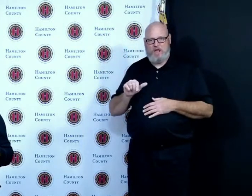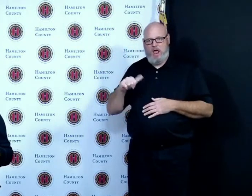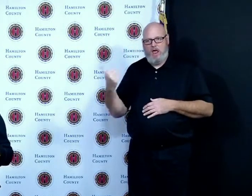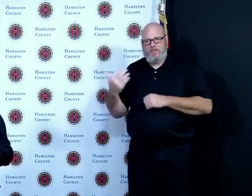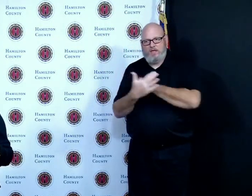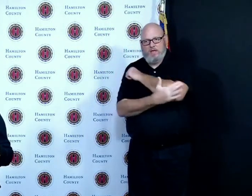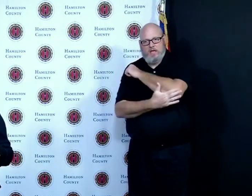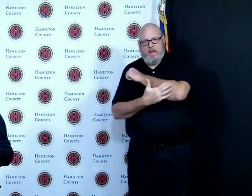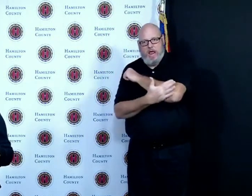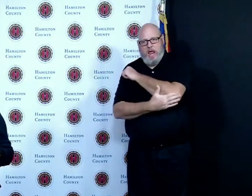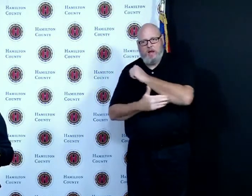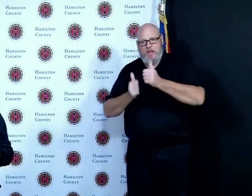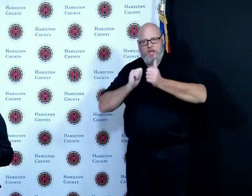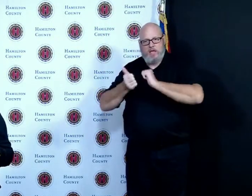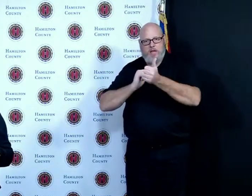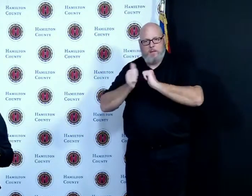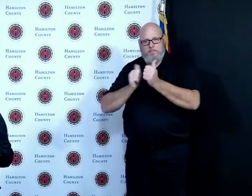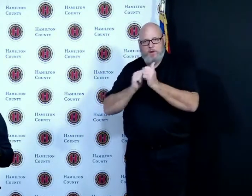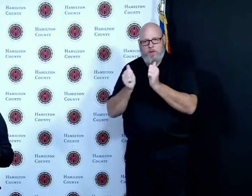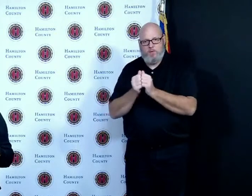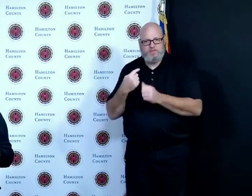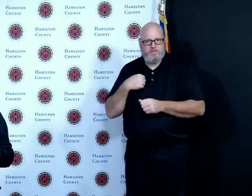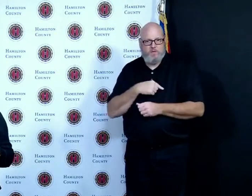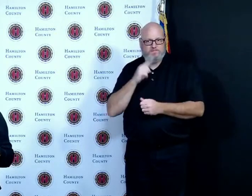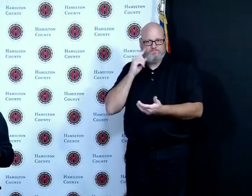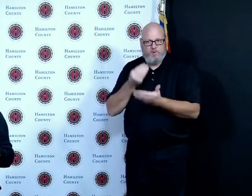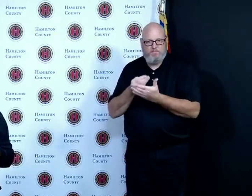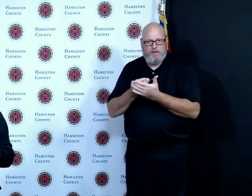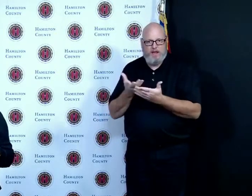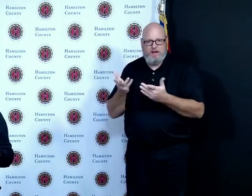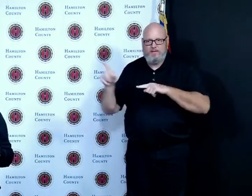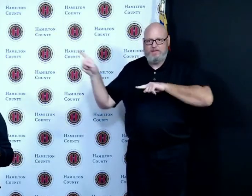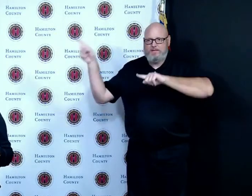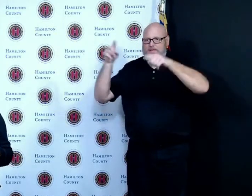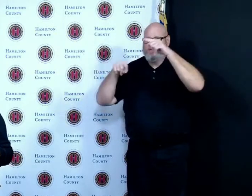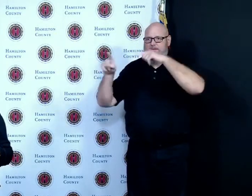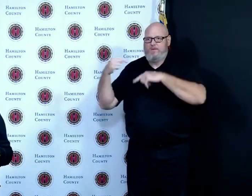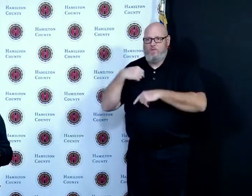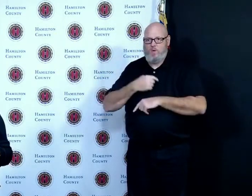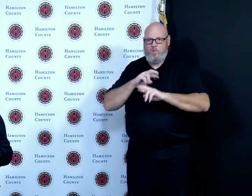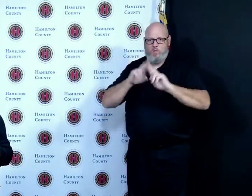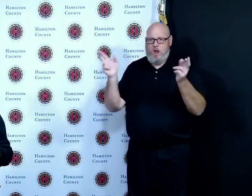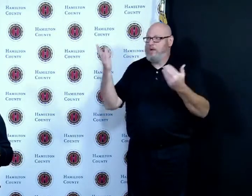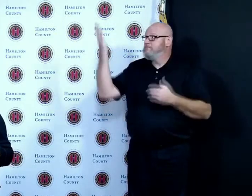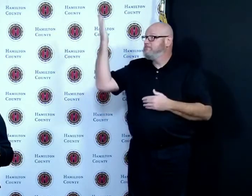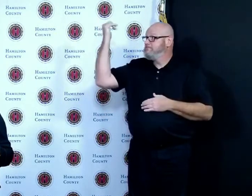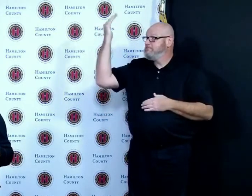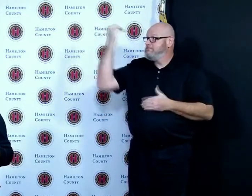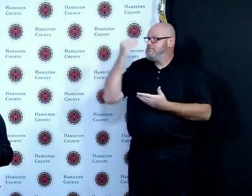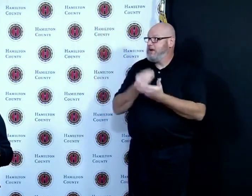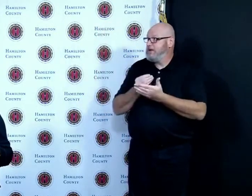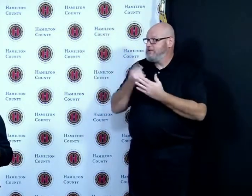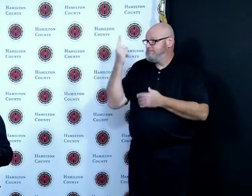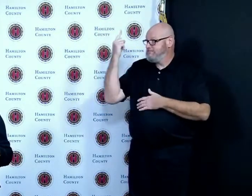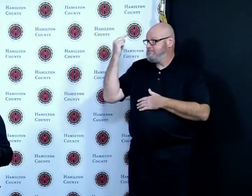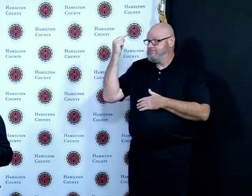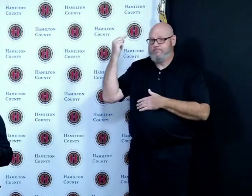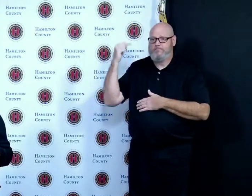hello everyone my my first questions for both Greg and Denise now of course we we've discussed you know how people should be acting during the holidays